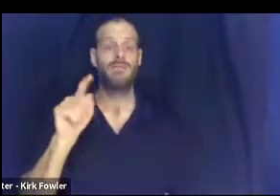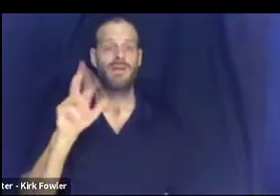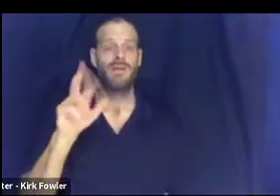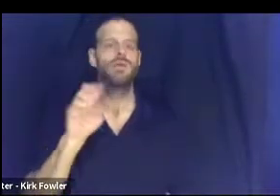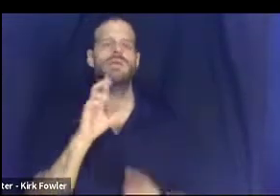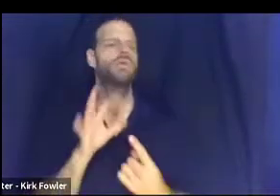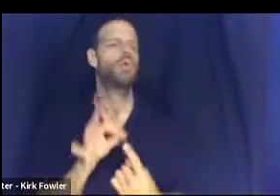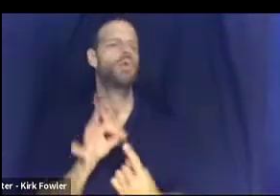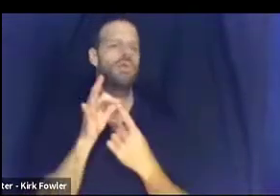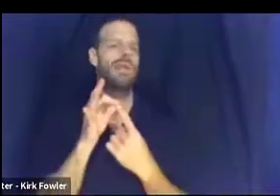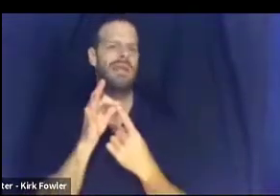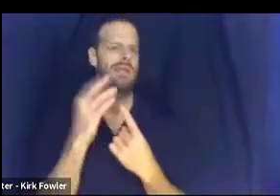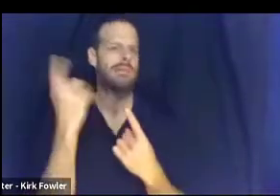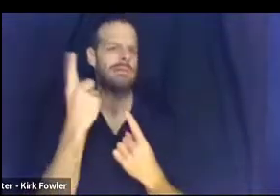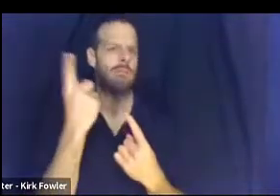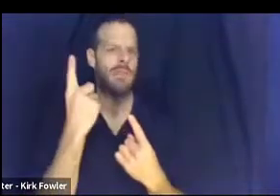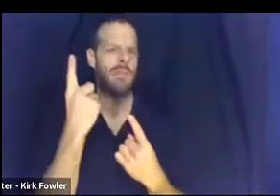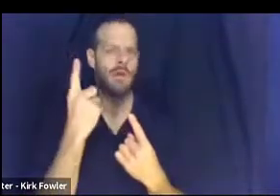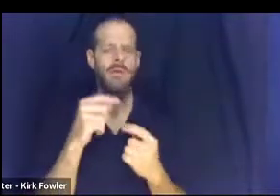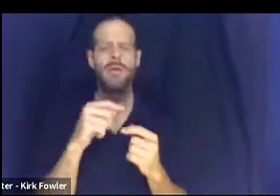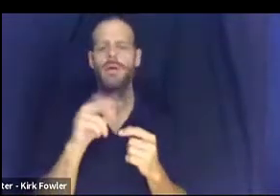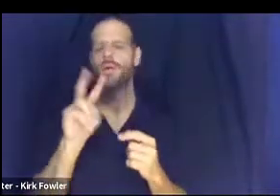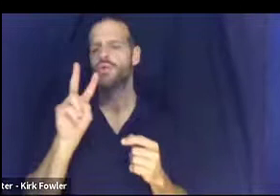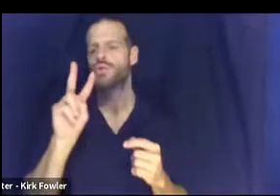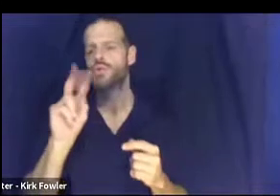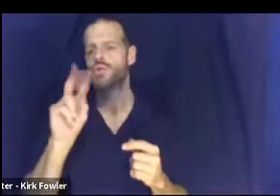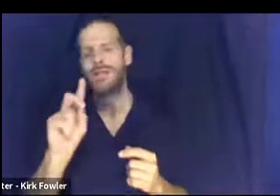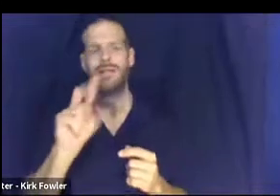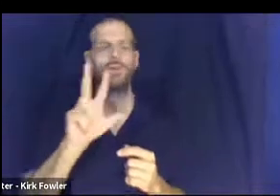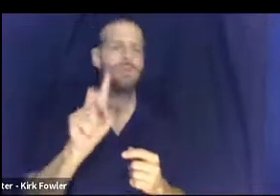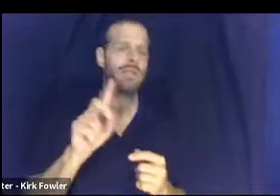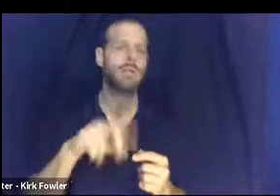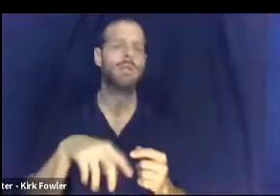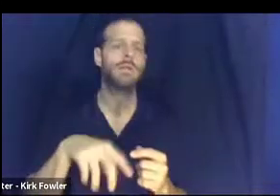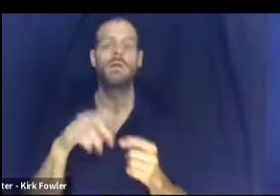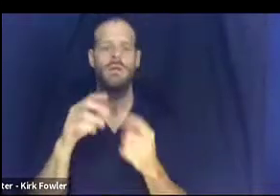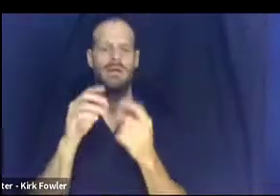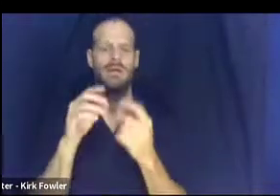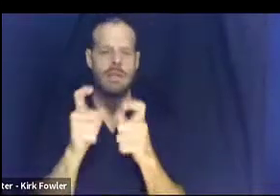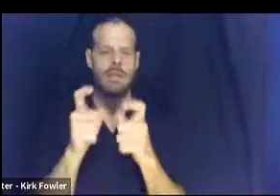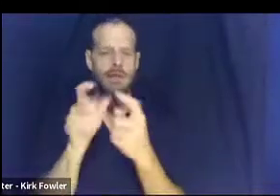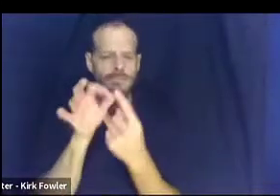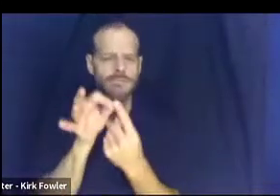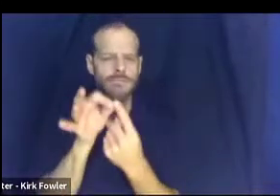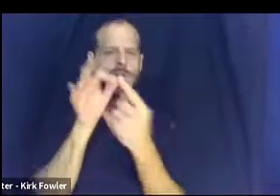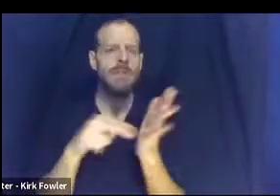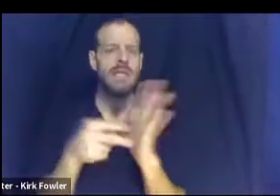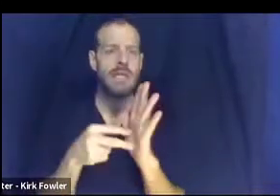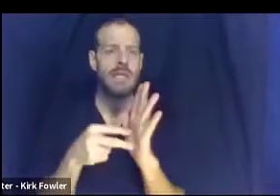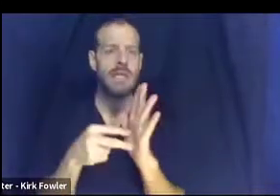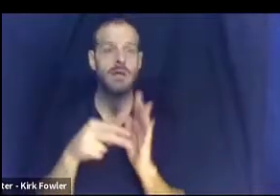an object or a 2D thing that gives it unique meaning, right? Kids in phase three are able to look around